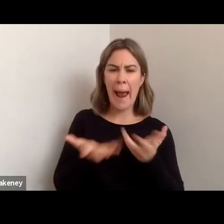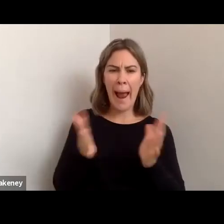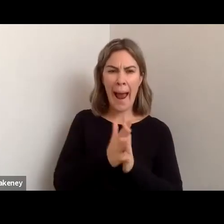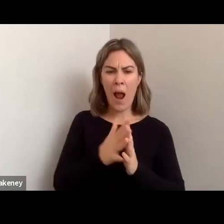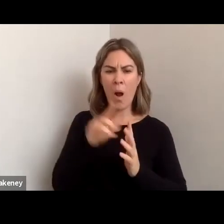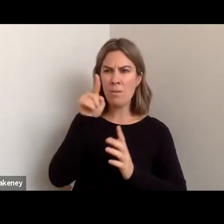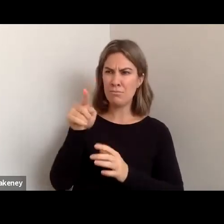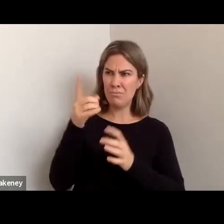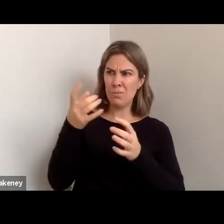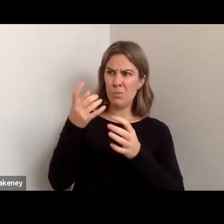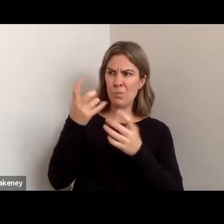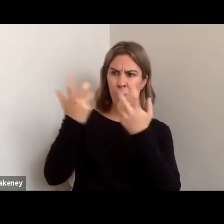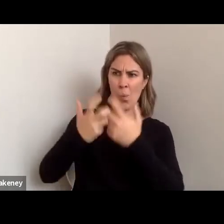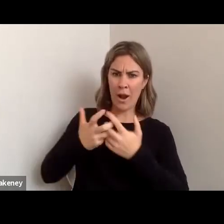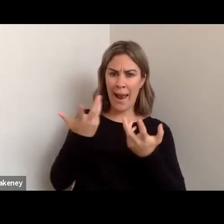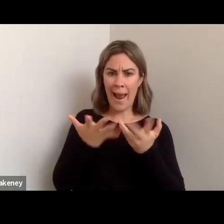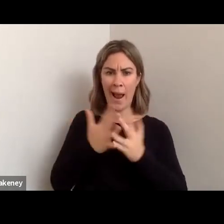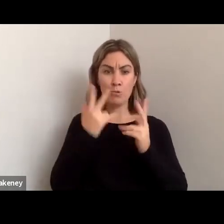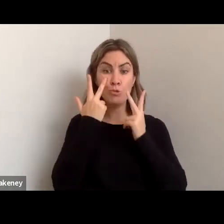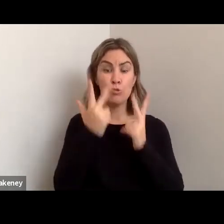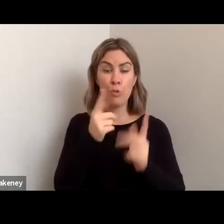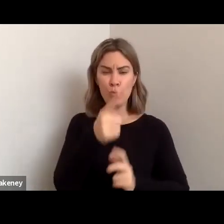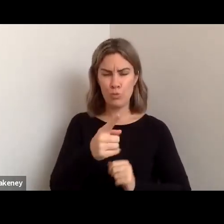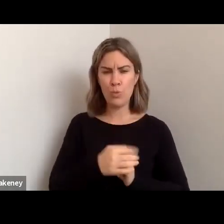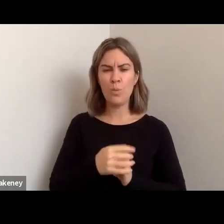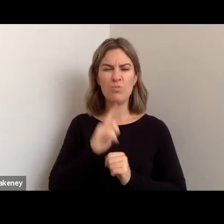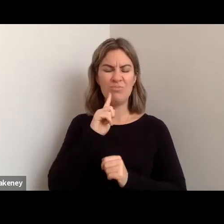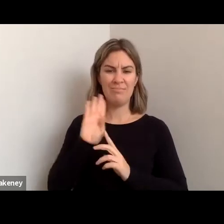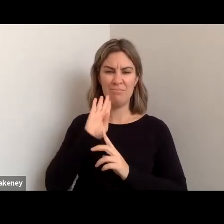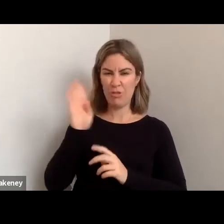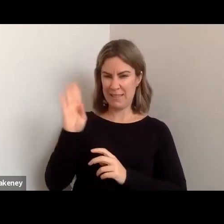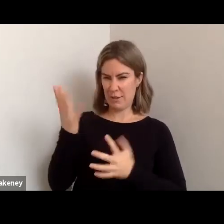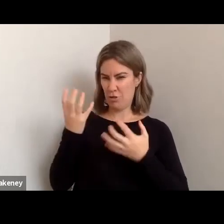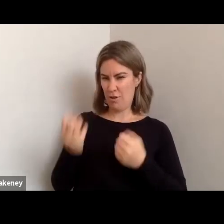Let me just "view presentation". This is only one slide.